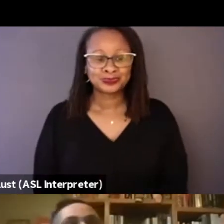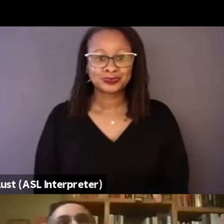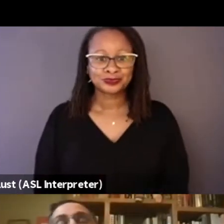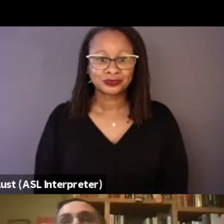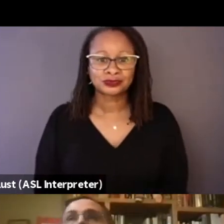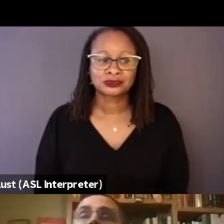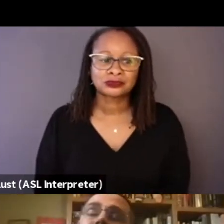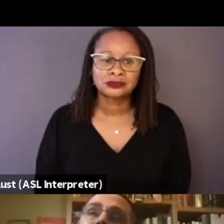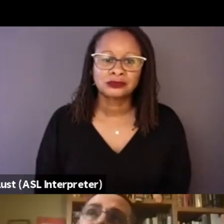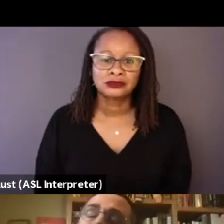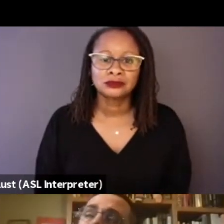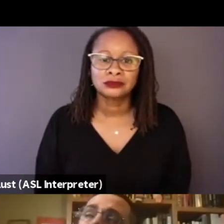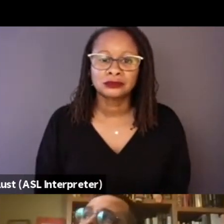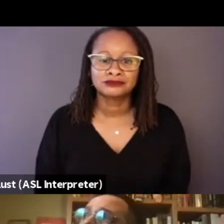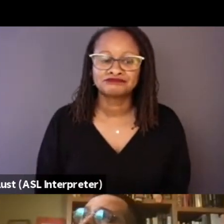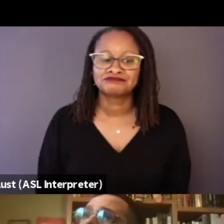Yeah. I mean, it's a really interesting question.